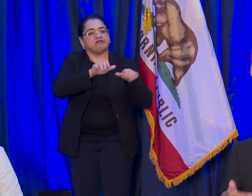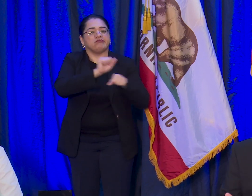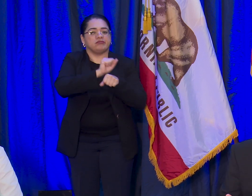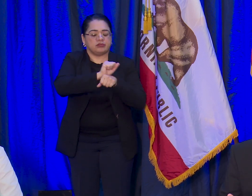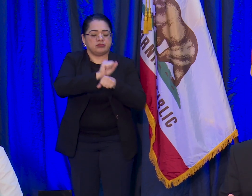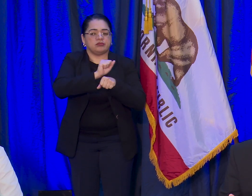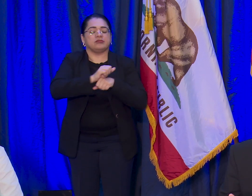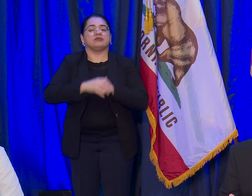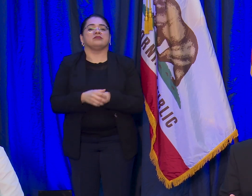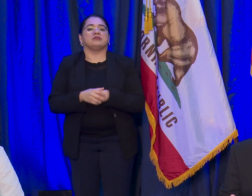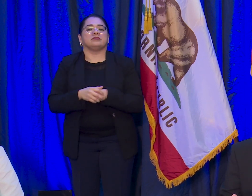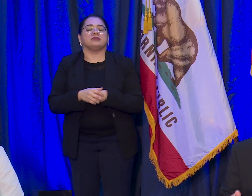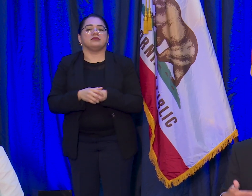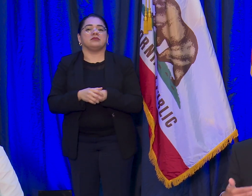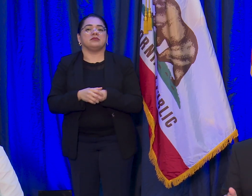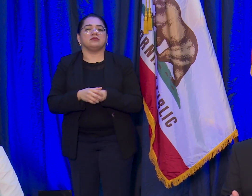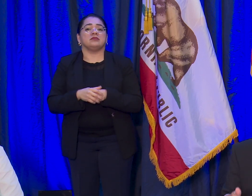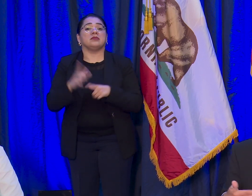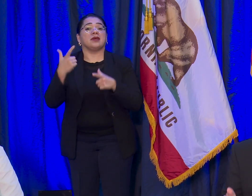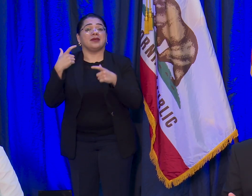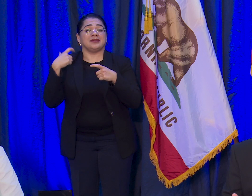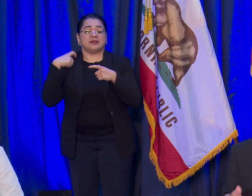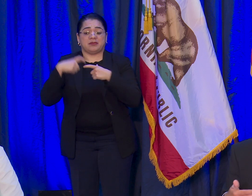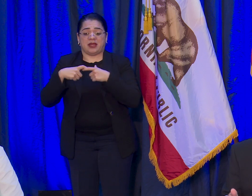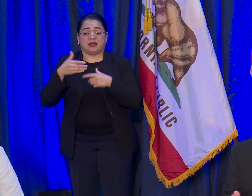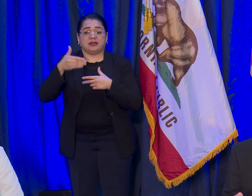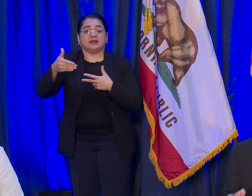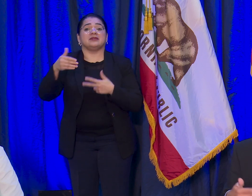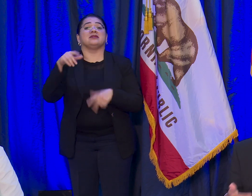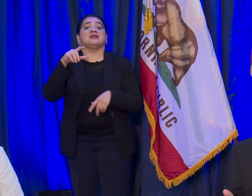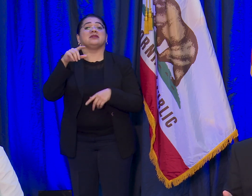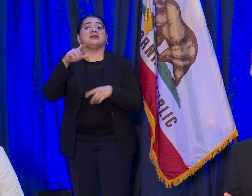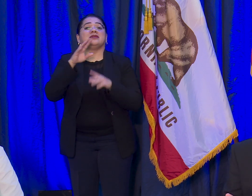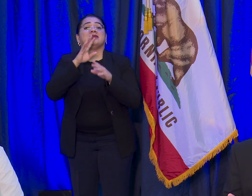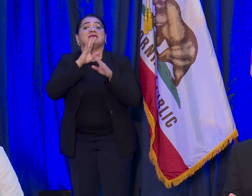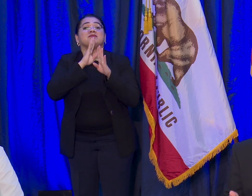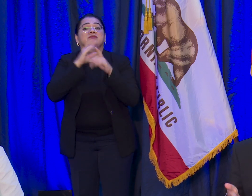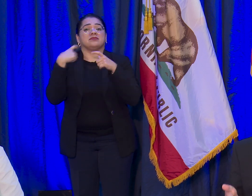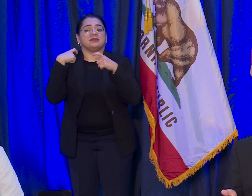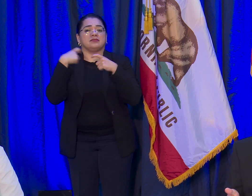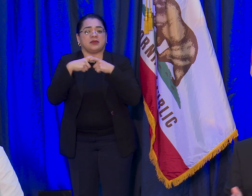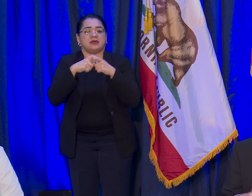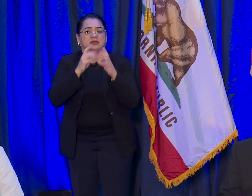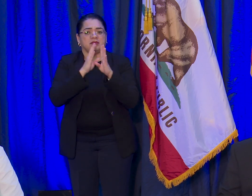being translators to Spanish, Tagalog, Khmer, and ASL. You can find